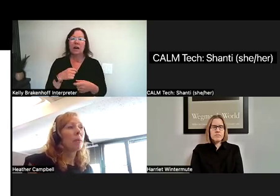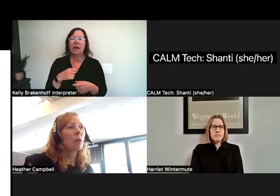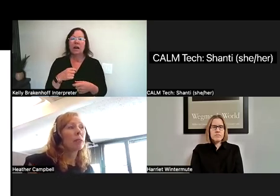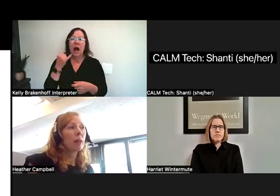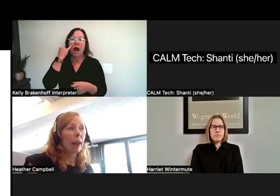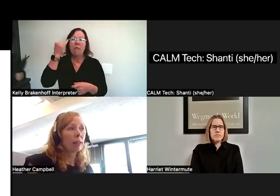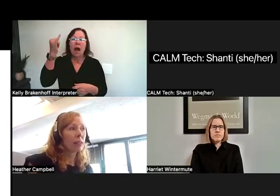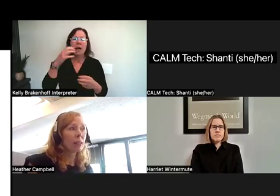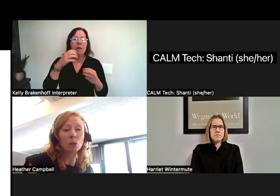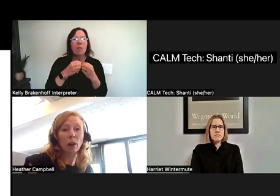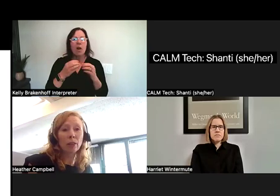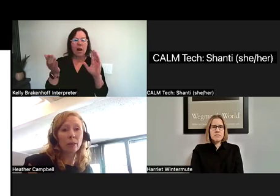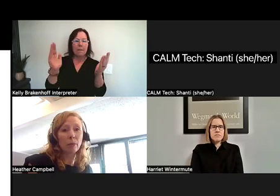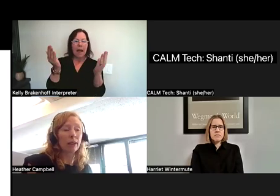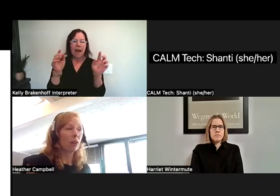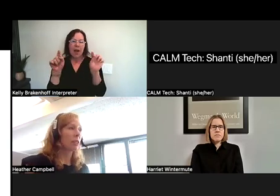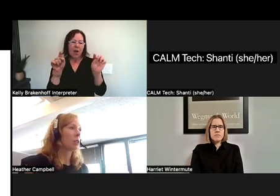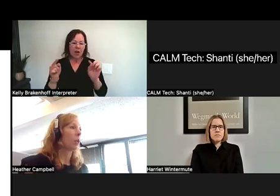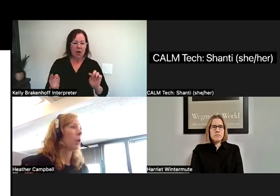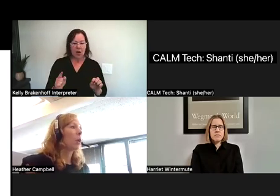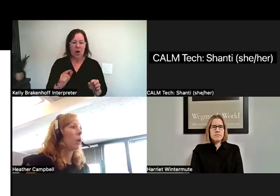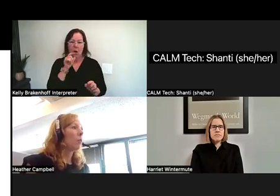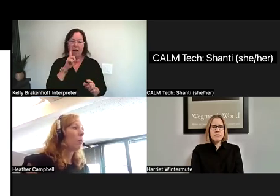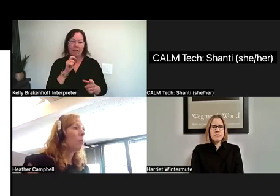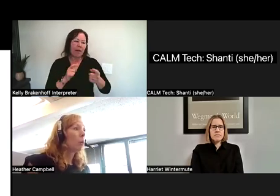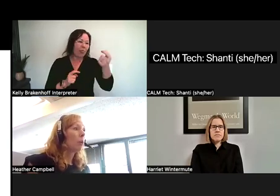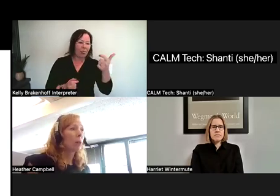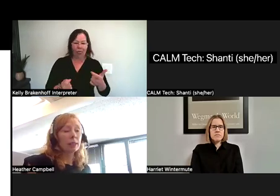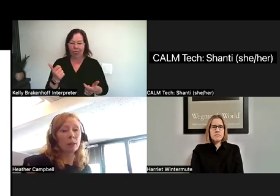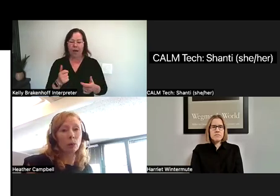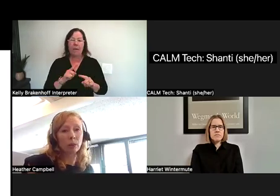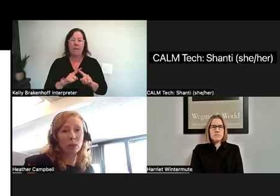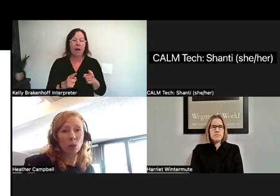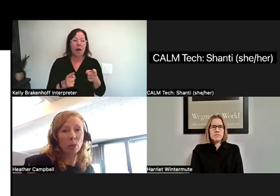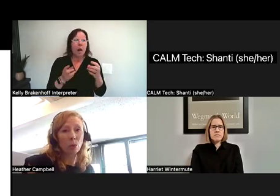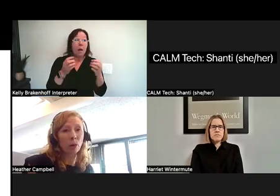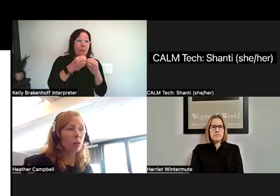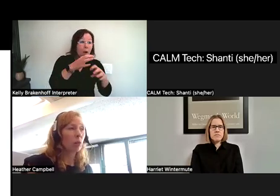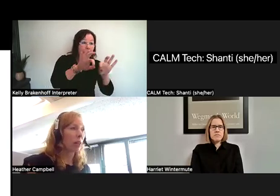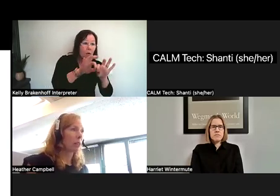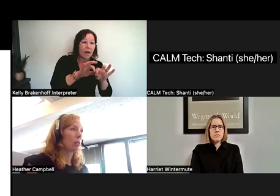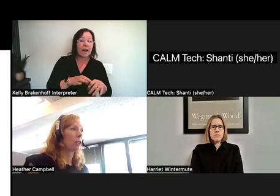more as comparisons rather than binaries or so more or less important or more or less urgent